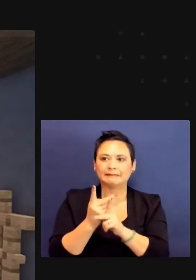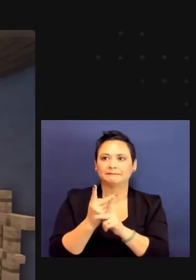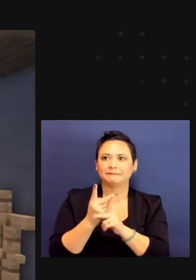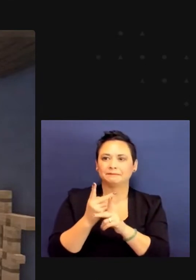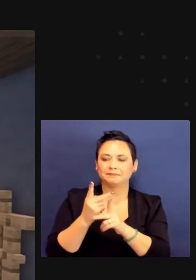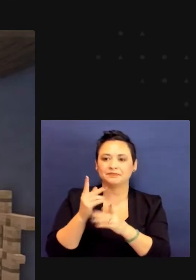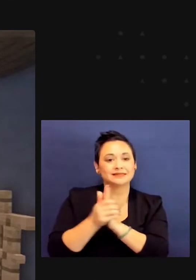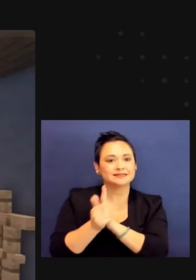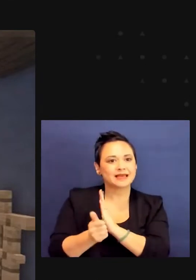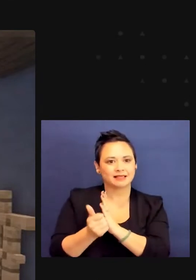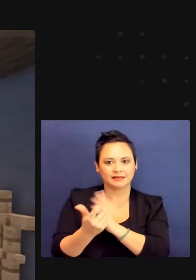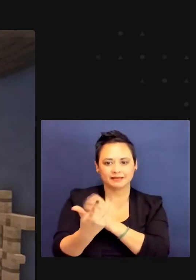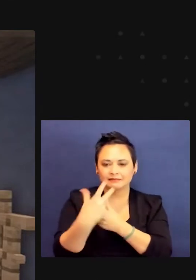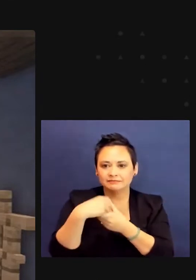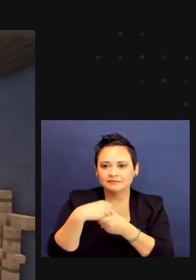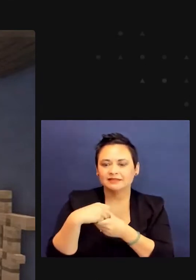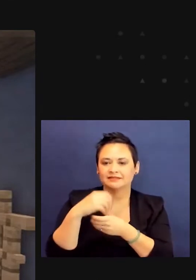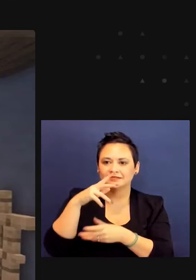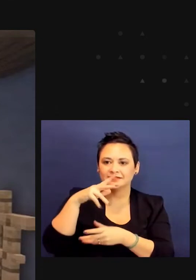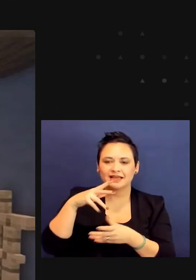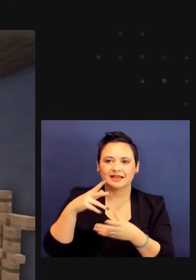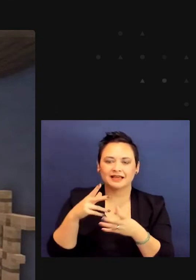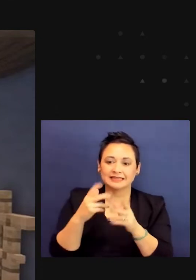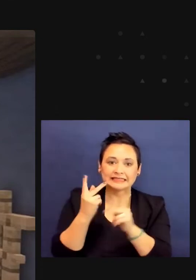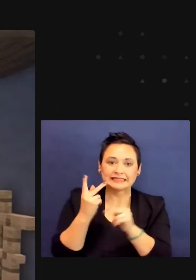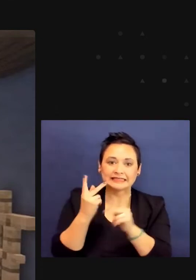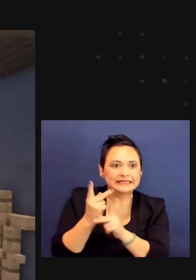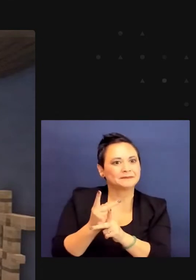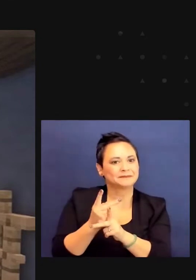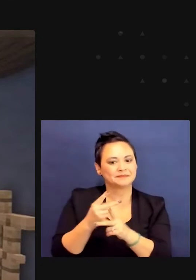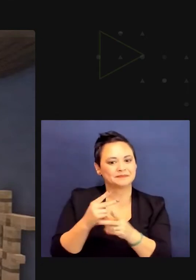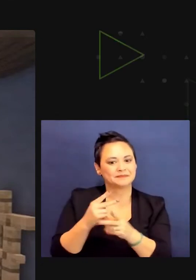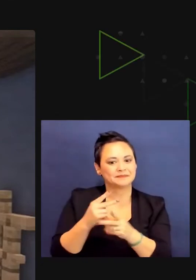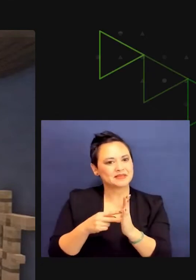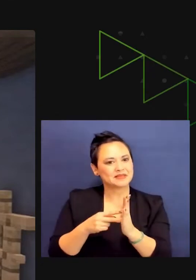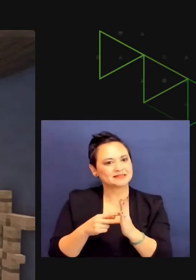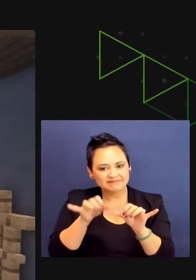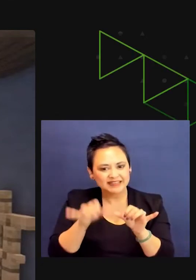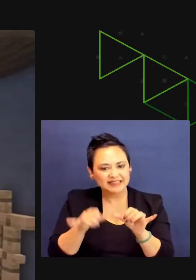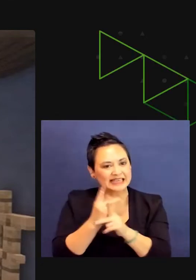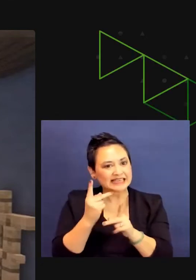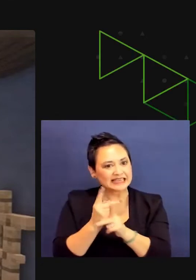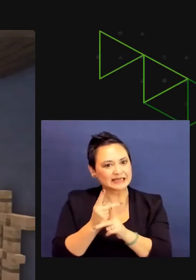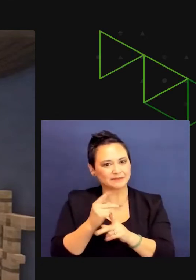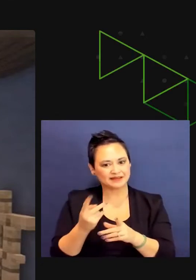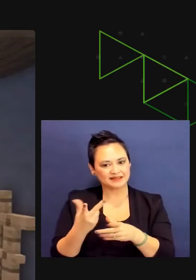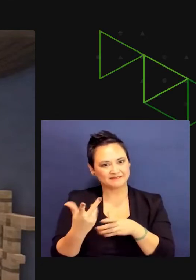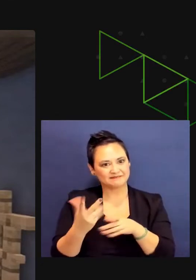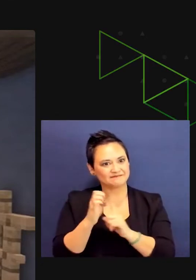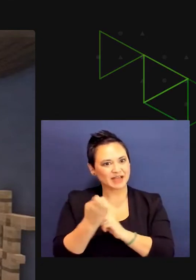It means fostering an inclusive environment that everyone can thrive in. One that, you know, every one of your team members,